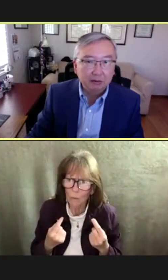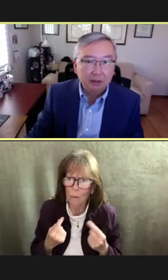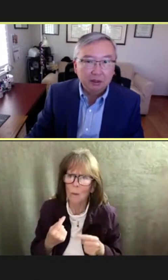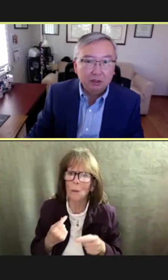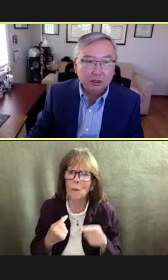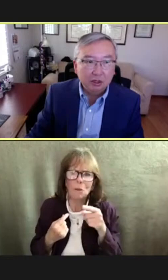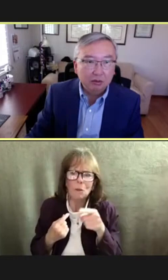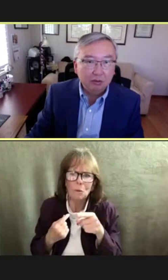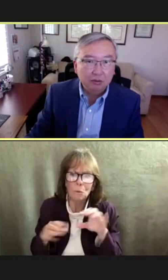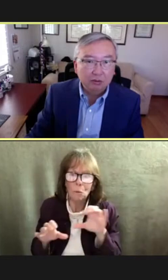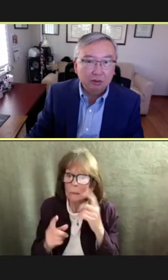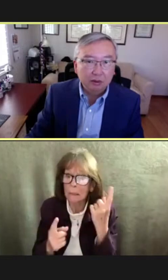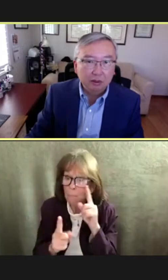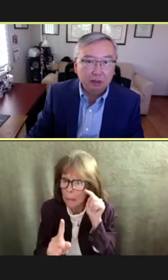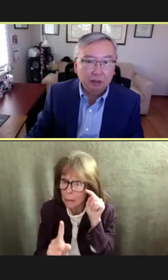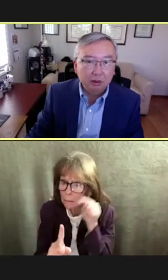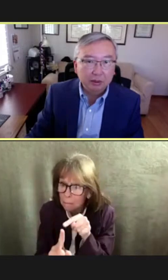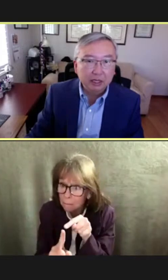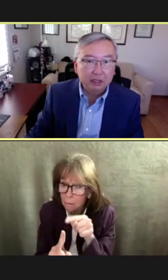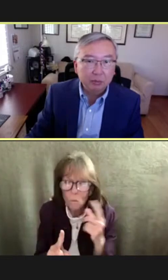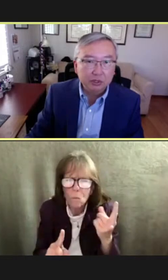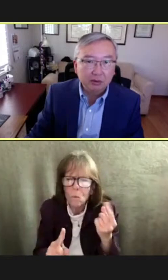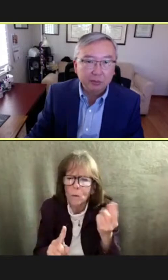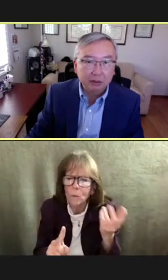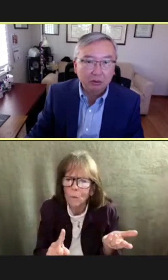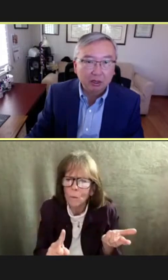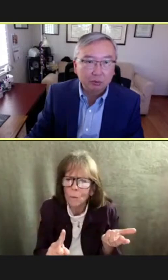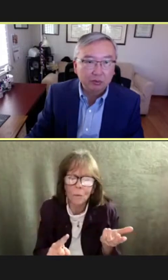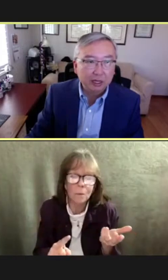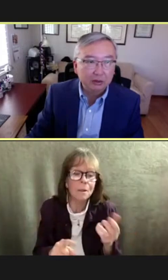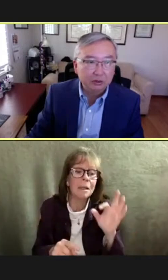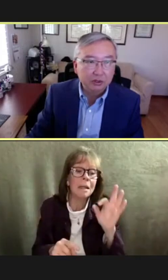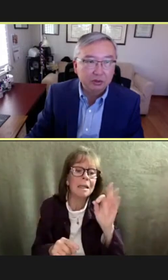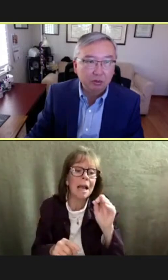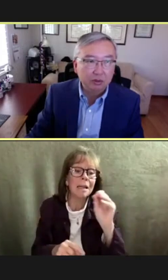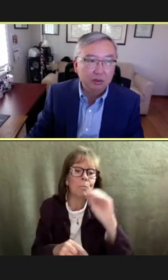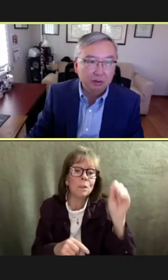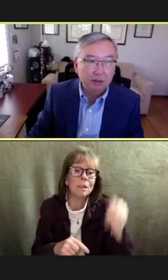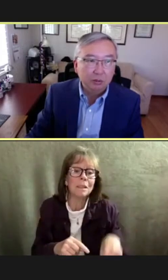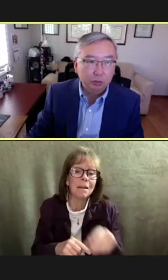So, about 90% of mental health providers would